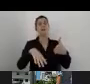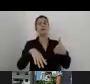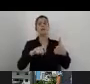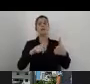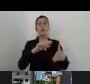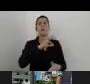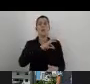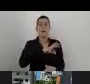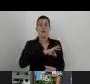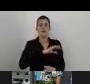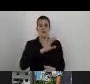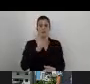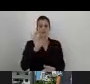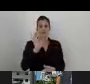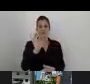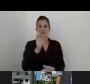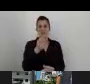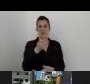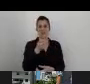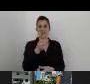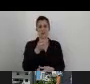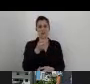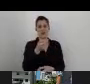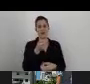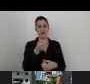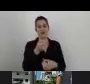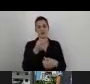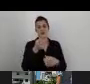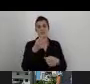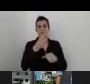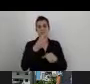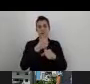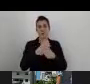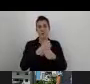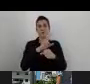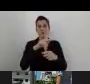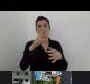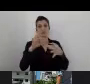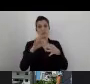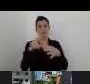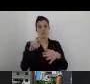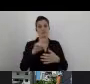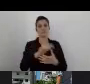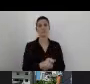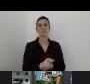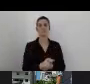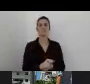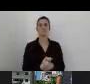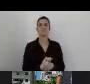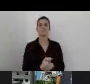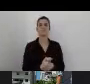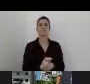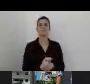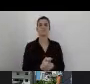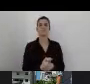So there is a very strong connection between the two. The second figure that we are doing training for